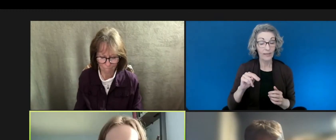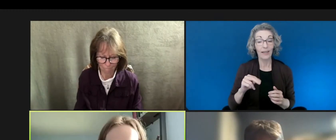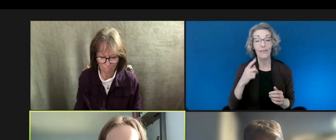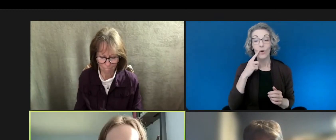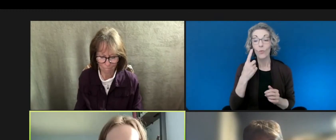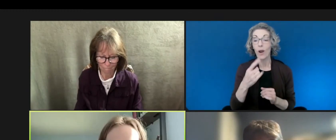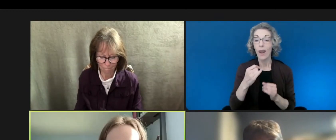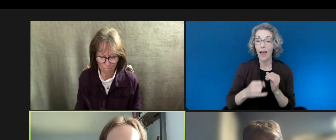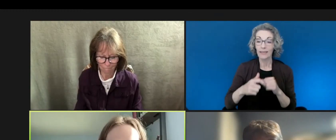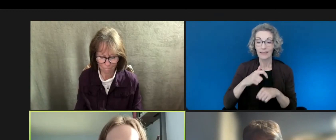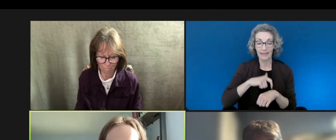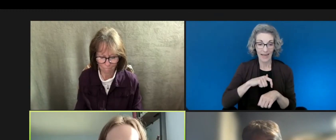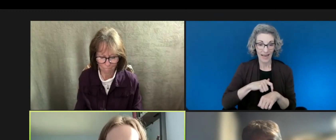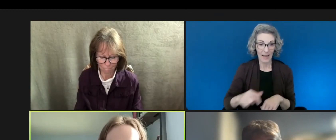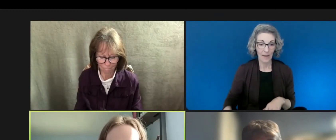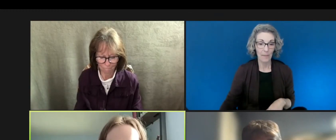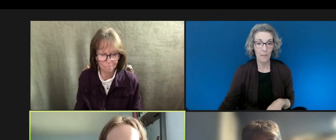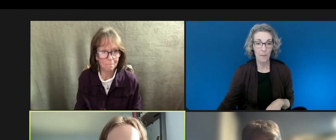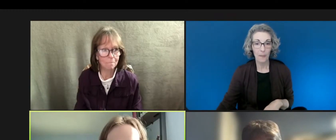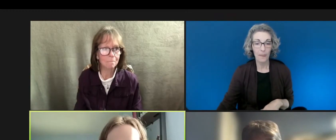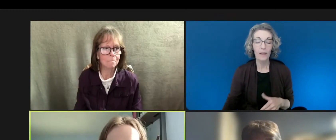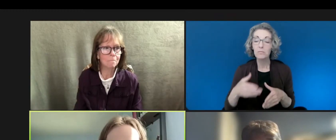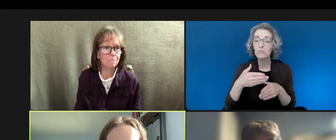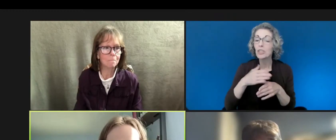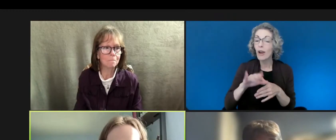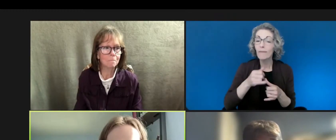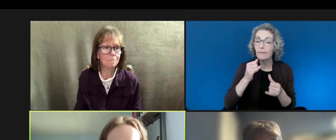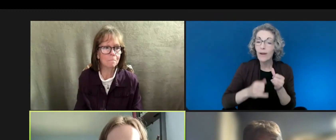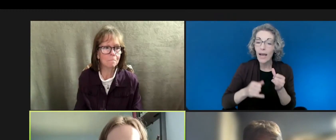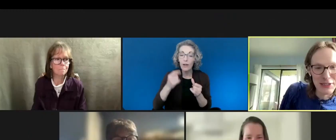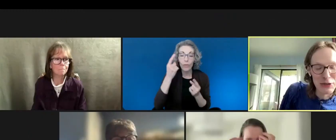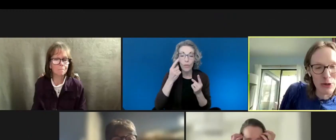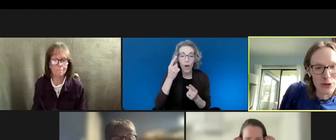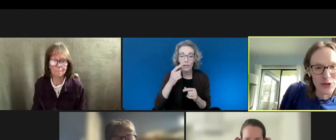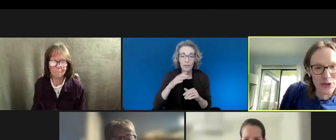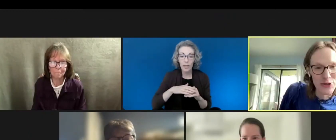one last time just to share any final thoughts on disclosure.